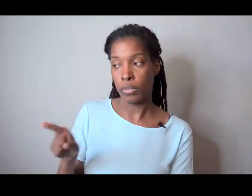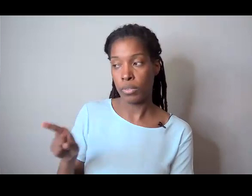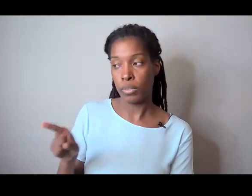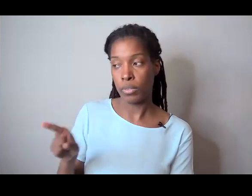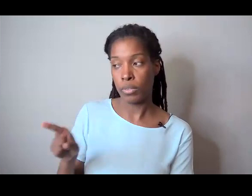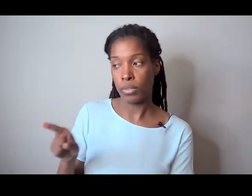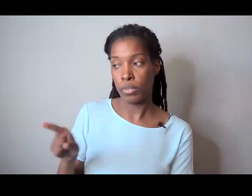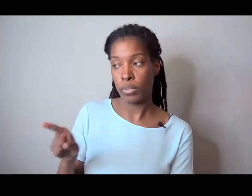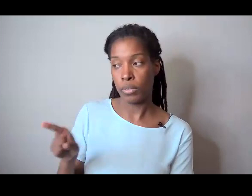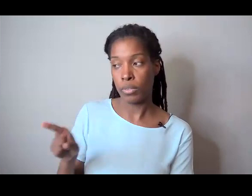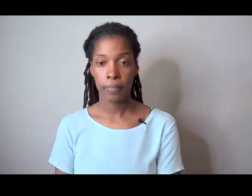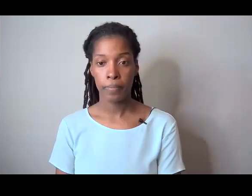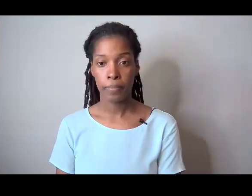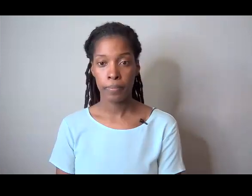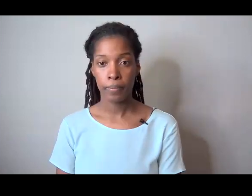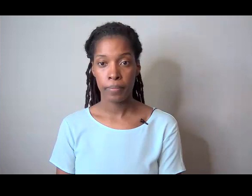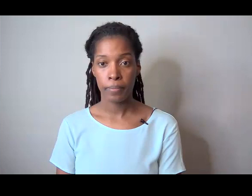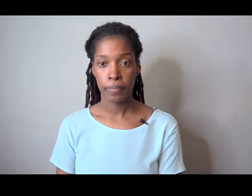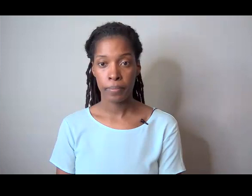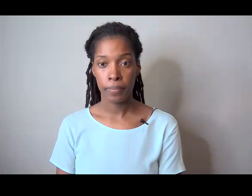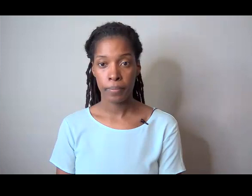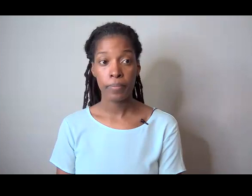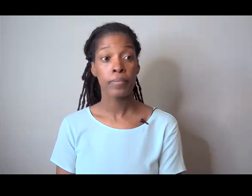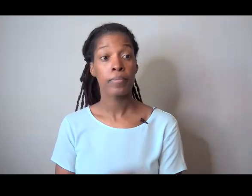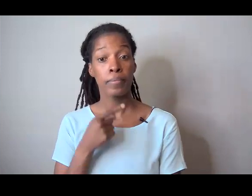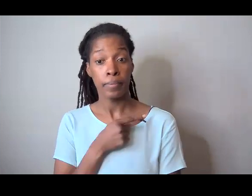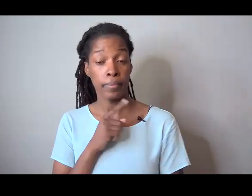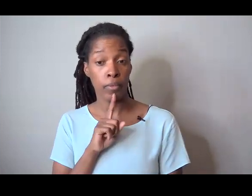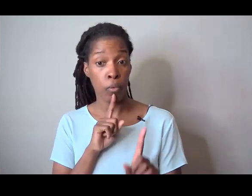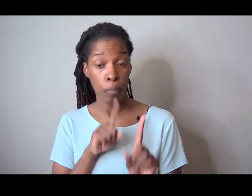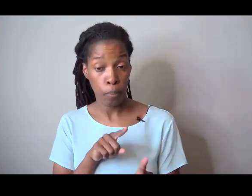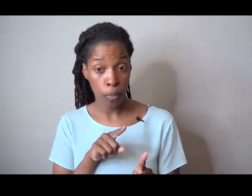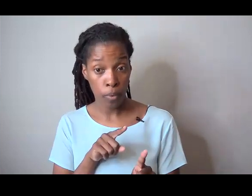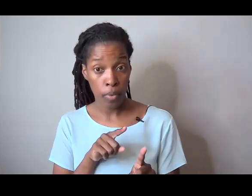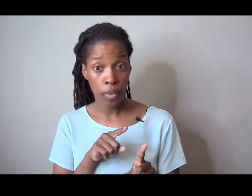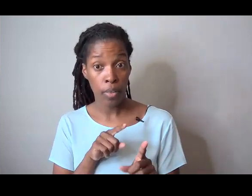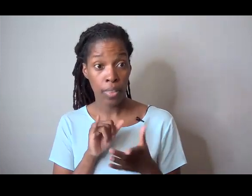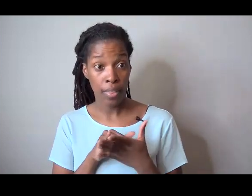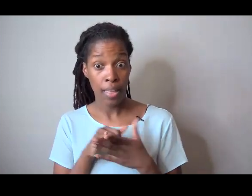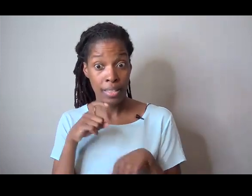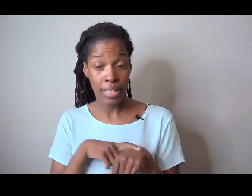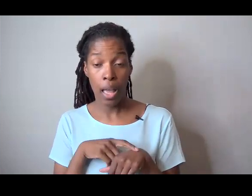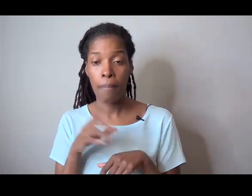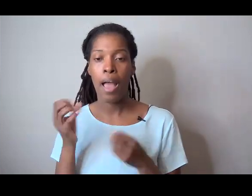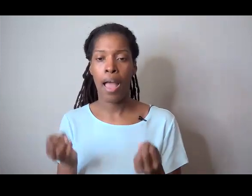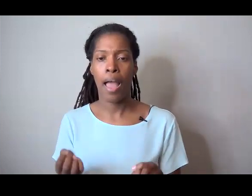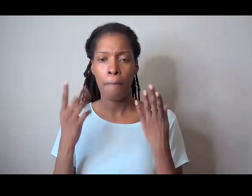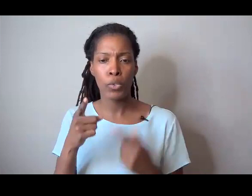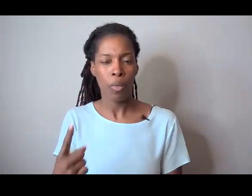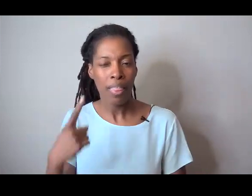Also it's important to report at that time the projected net earnings from self-employment